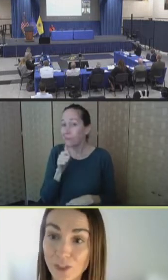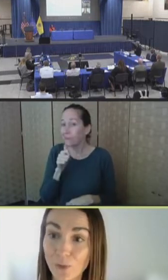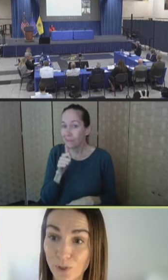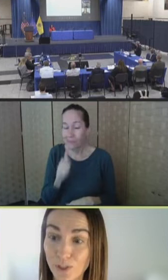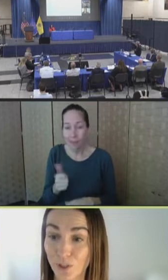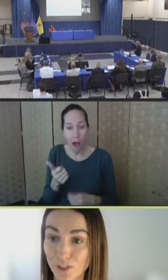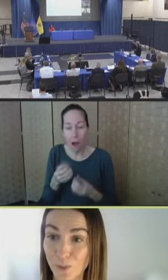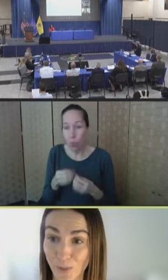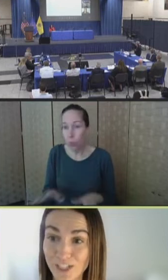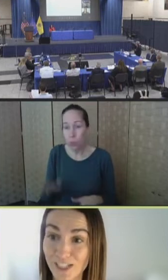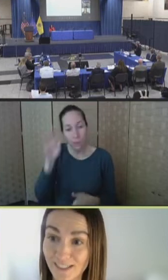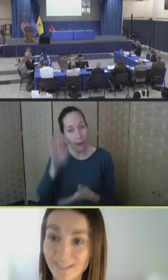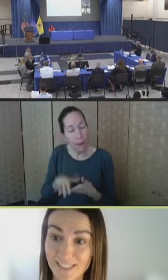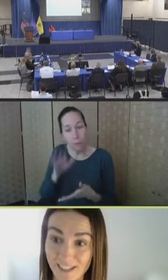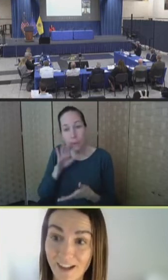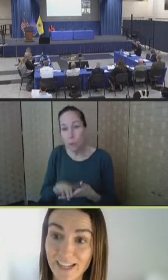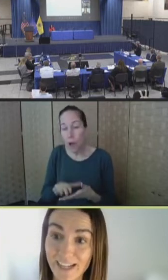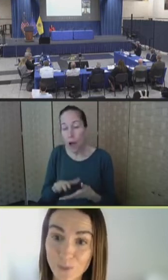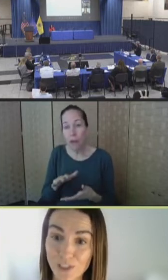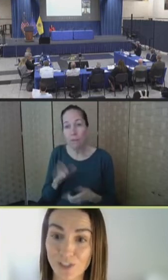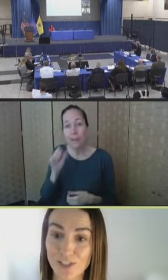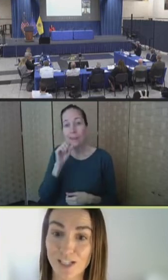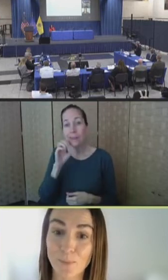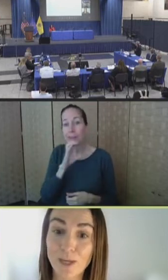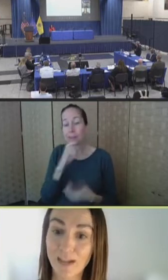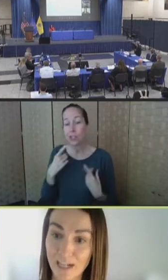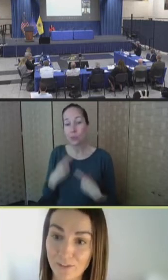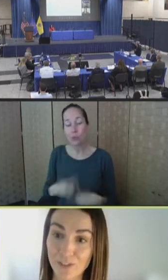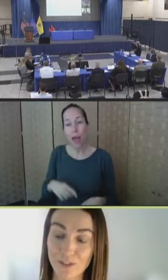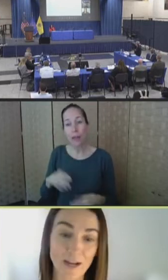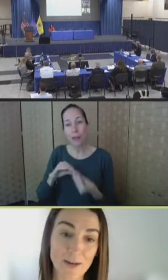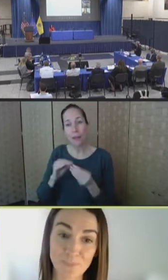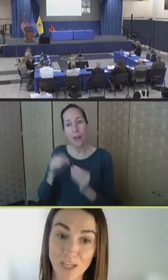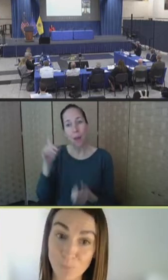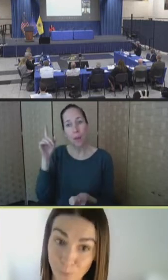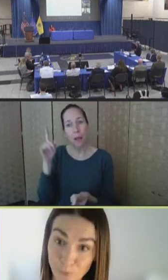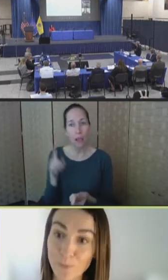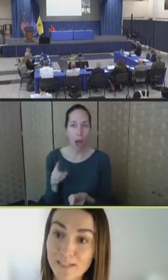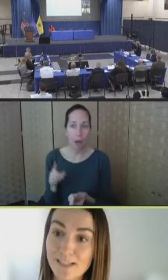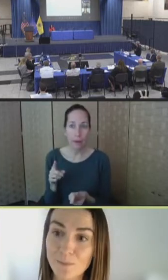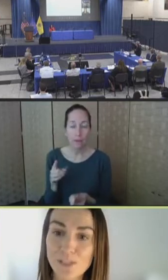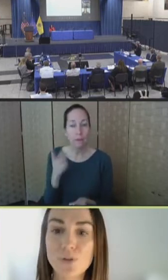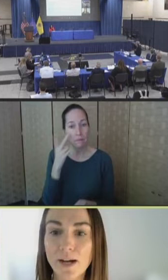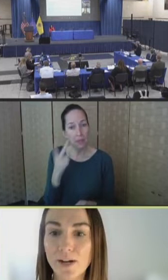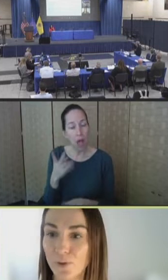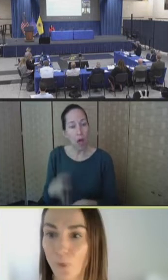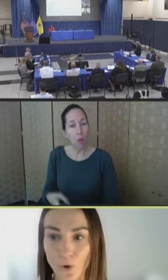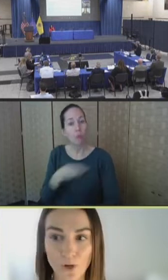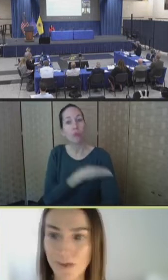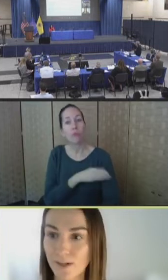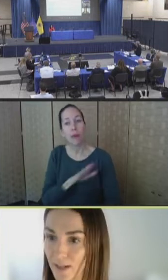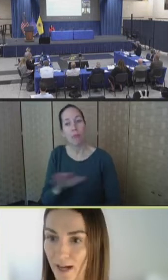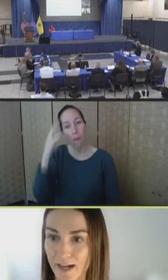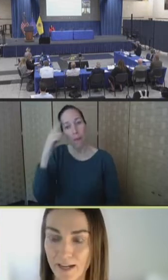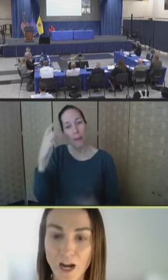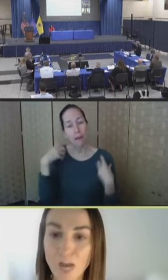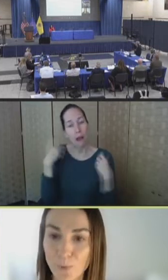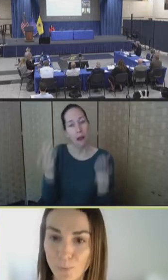older adults depression declined. We saw some kind of improvements in mental health or comparable